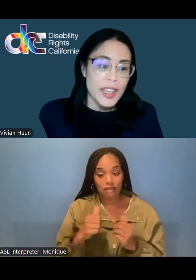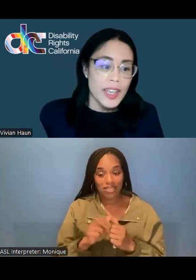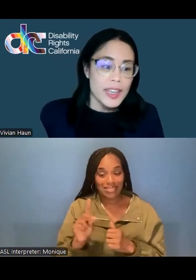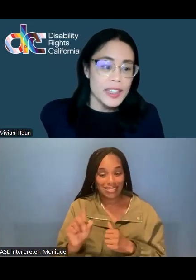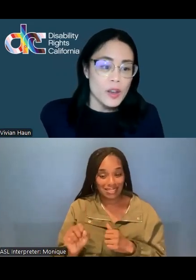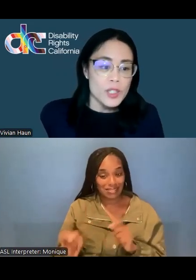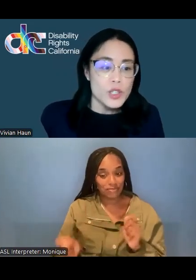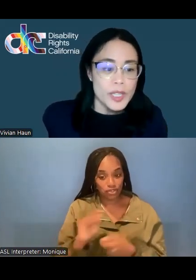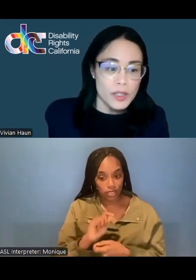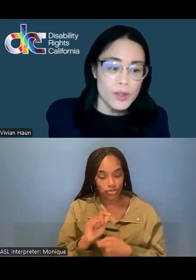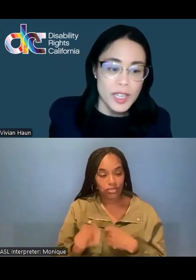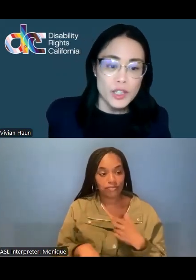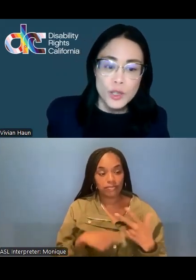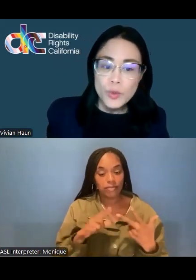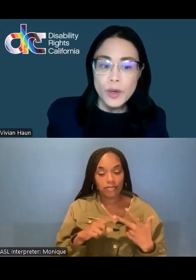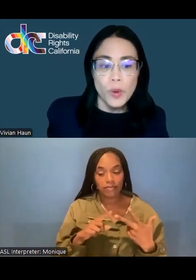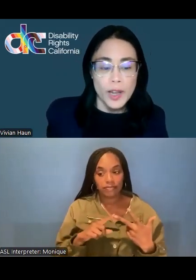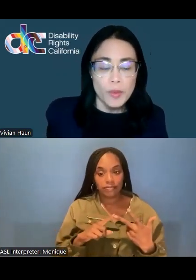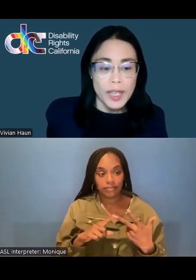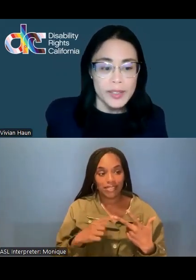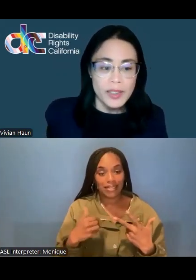And it also includes a new requirement,